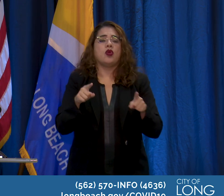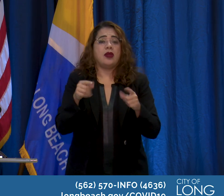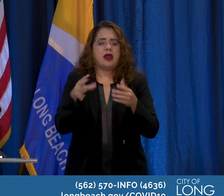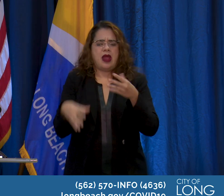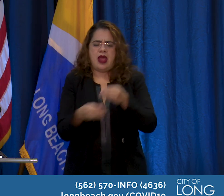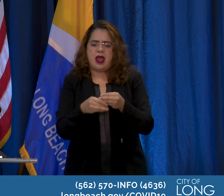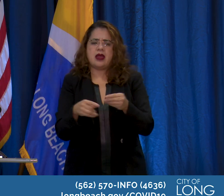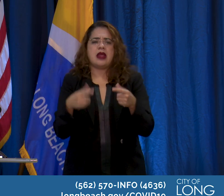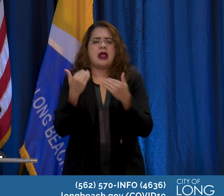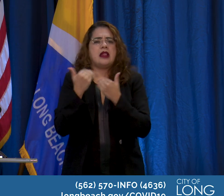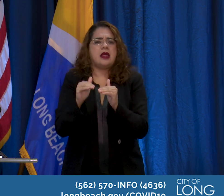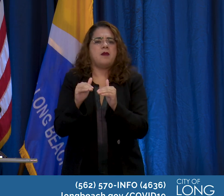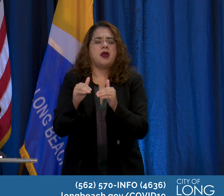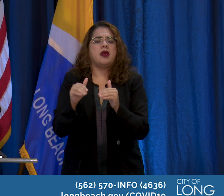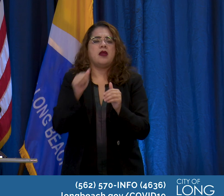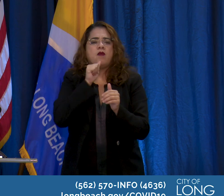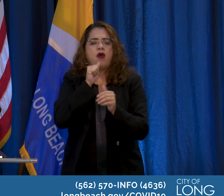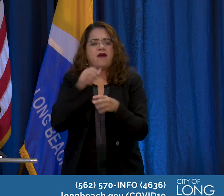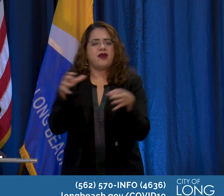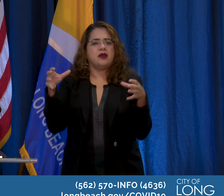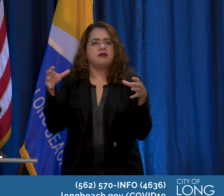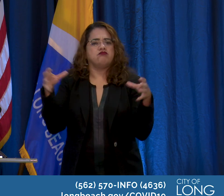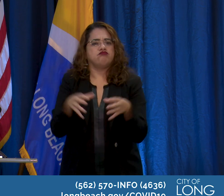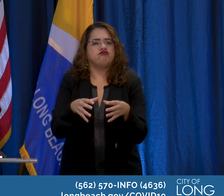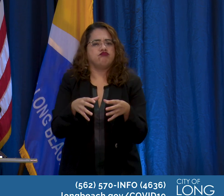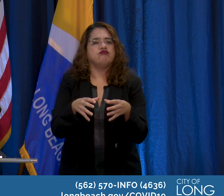line with guidance from state of California.